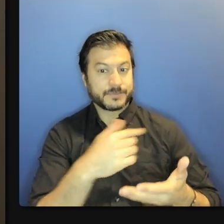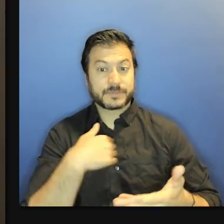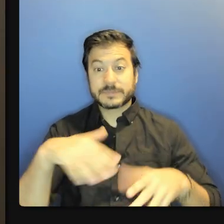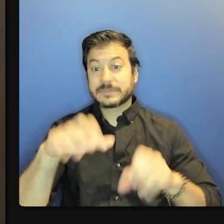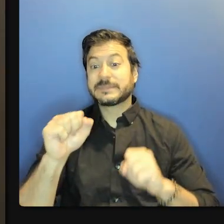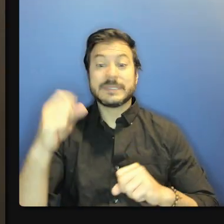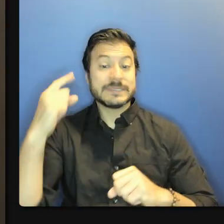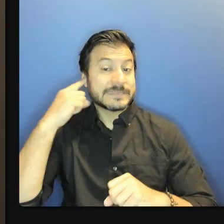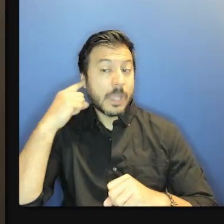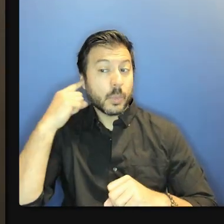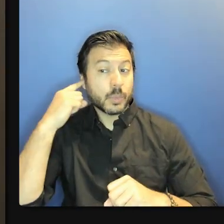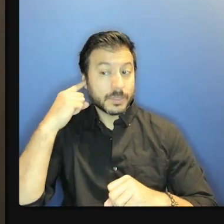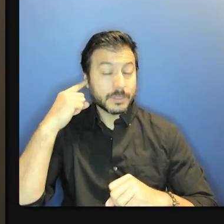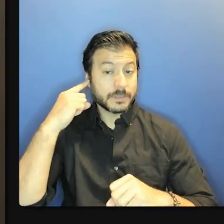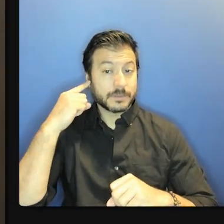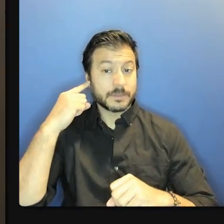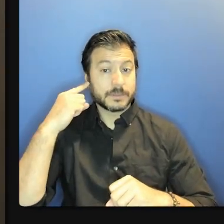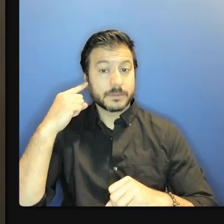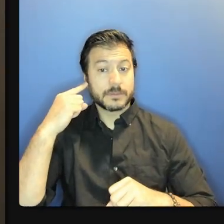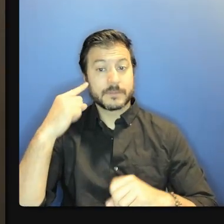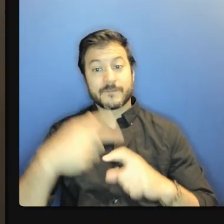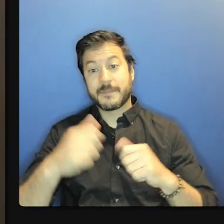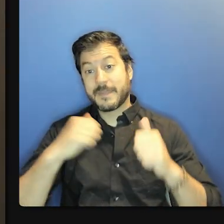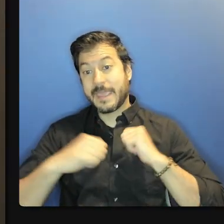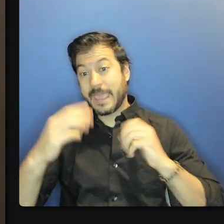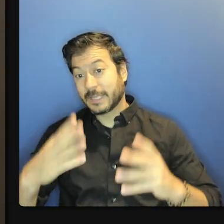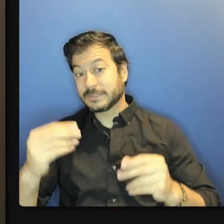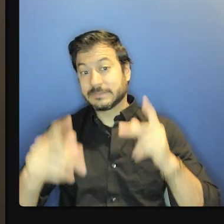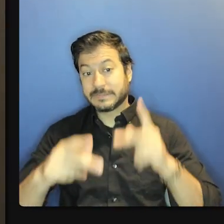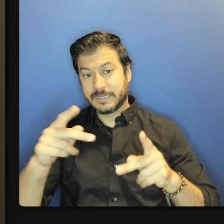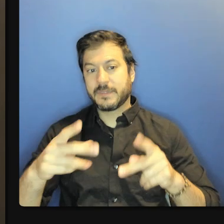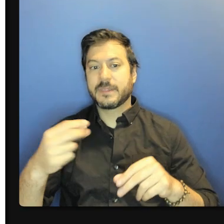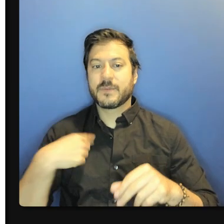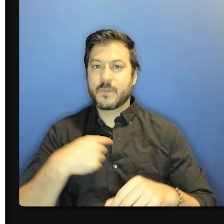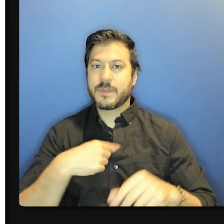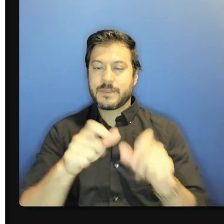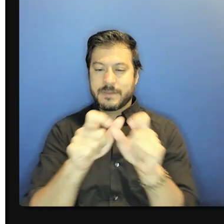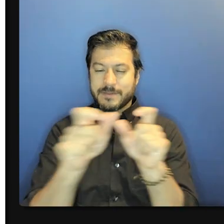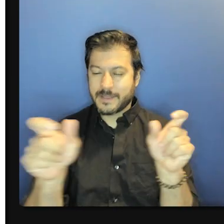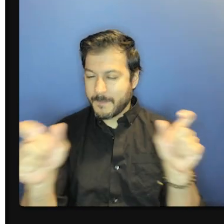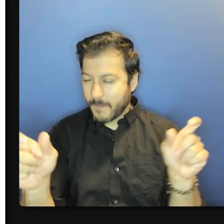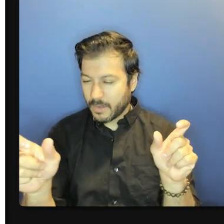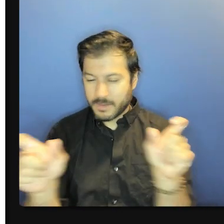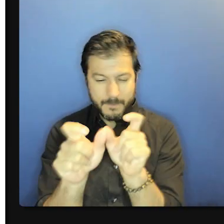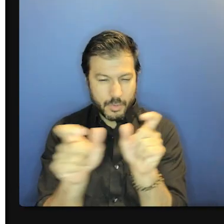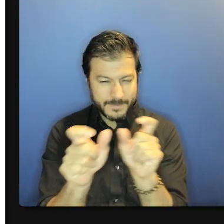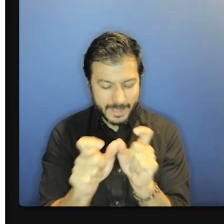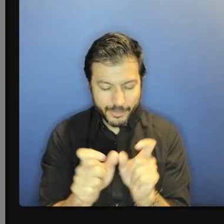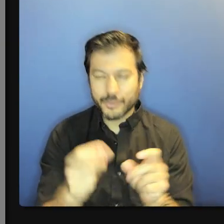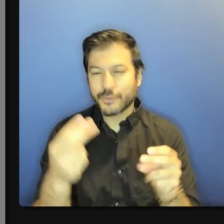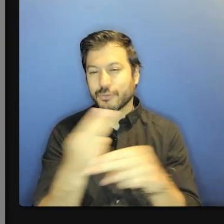we take sounds, phonemes, from actors or people, and we take them apart and then put them together